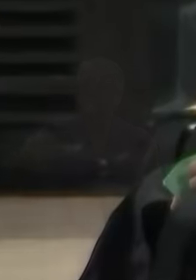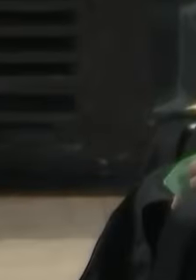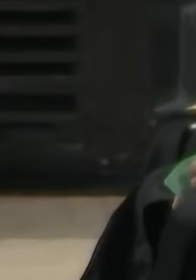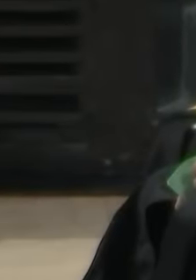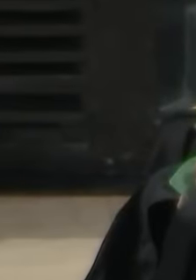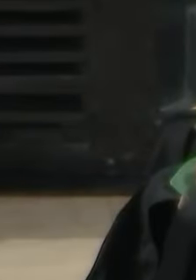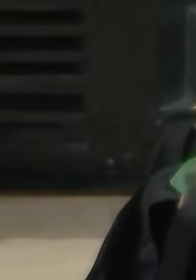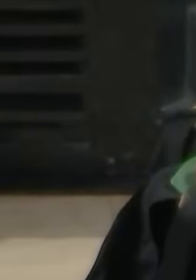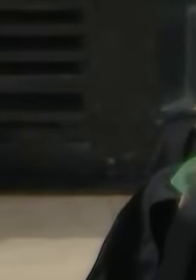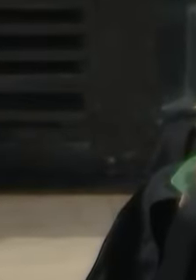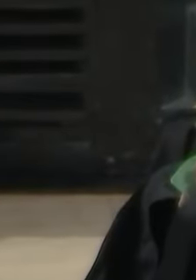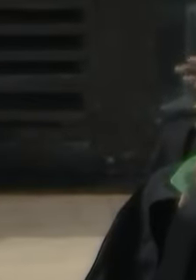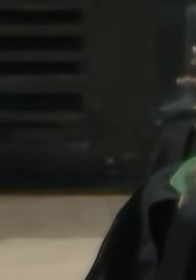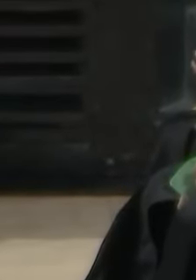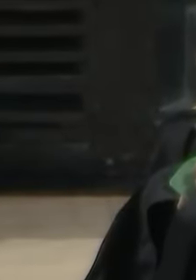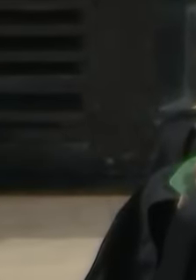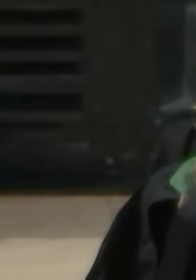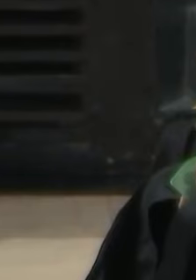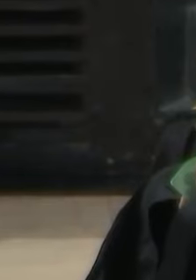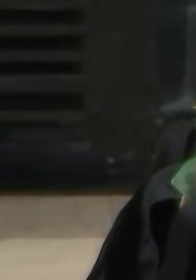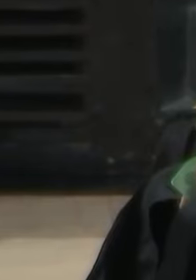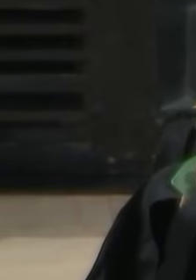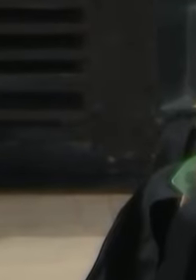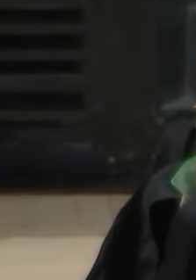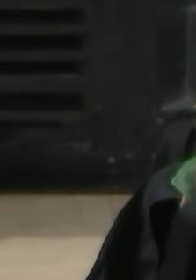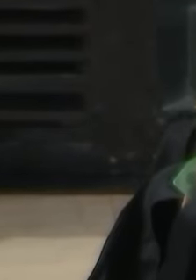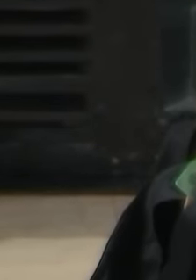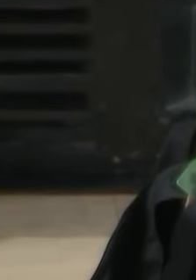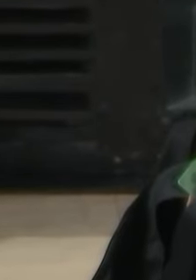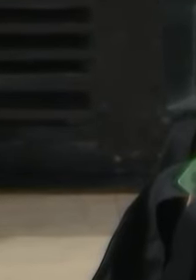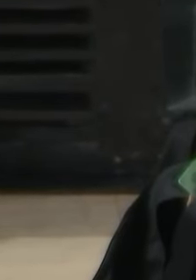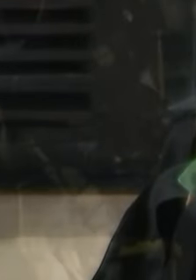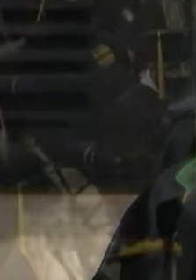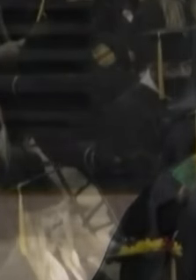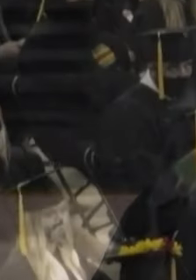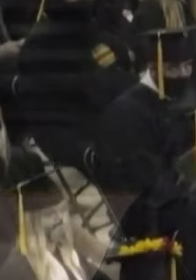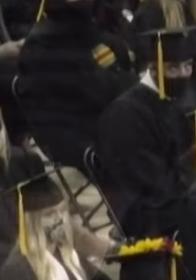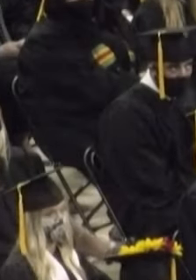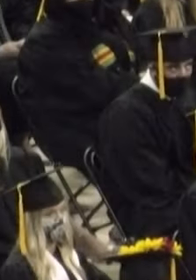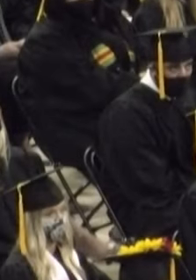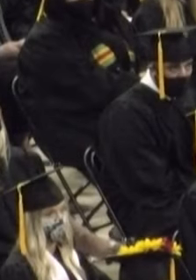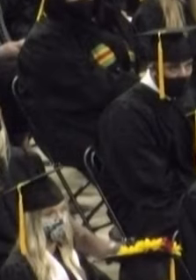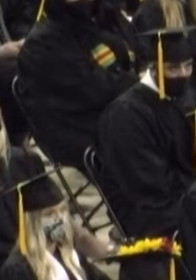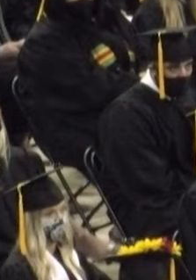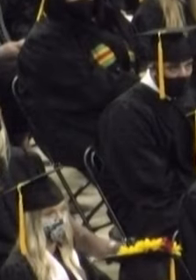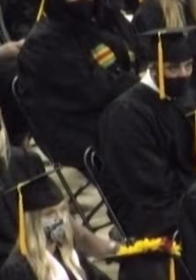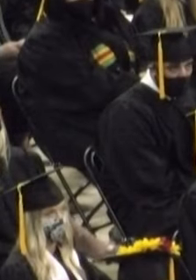And I don’t mean just to join, I want you to be active. We need you to help us recruit the next generation of Southern Miss students.